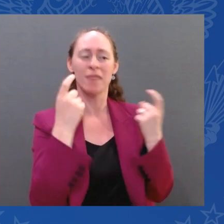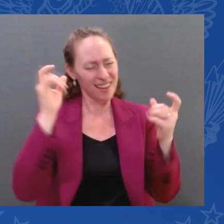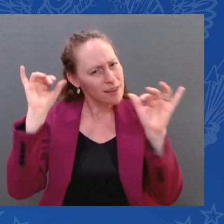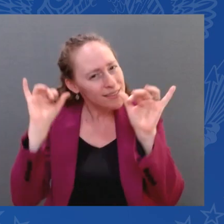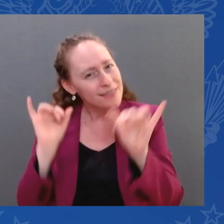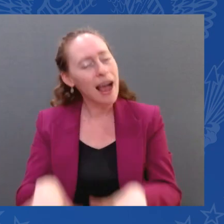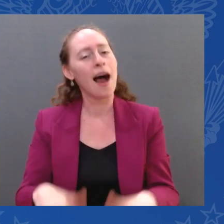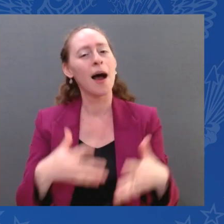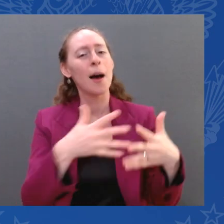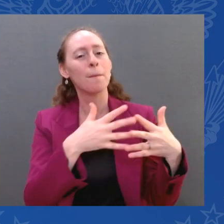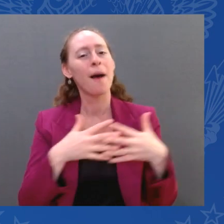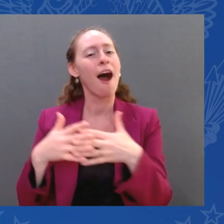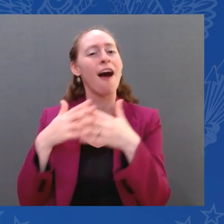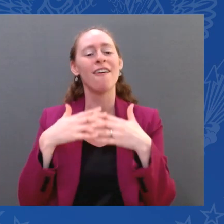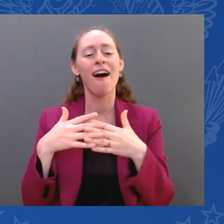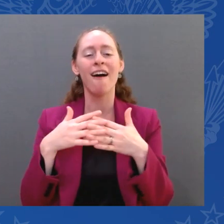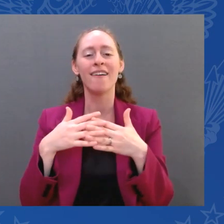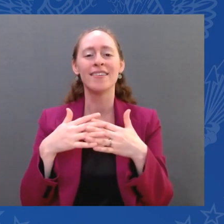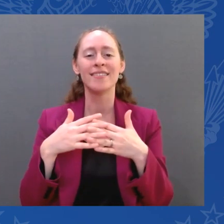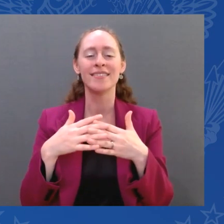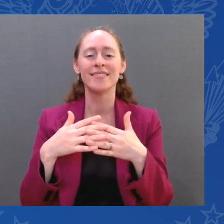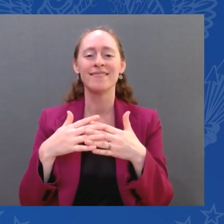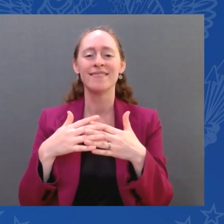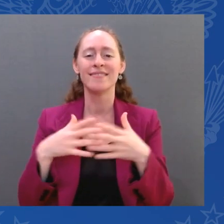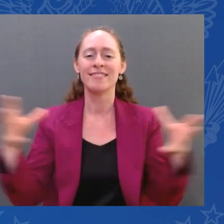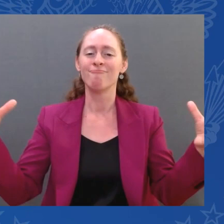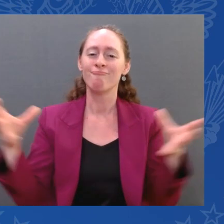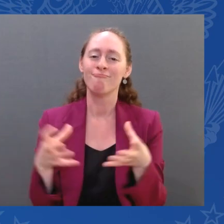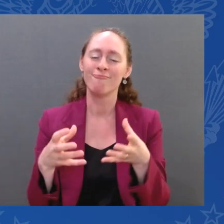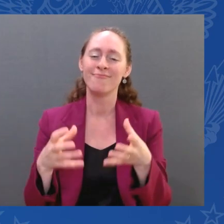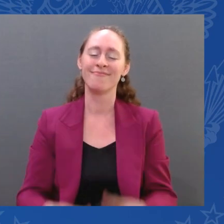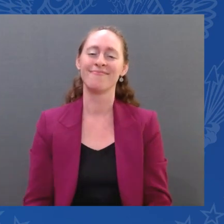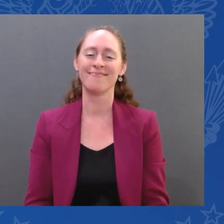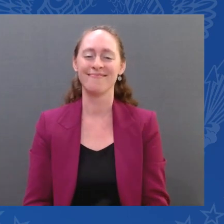a piece of our souls and finding the purpose to live a life worthy of them.